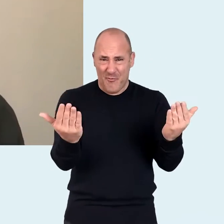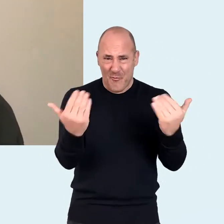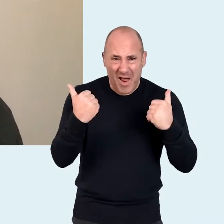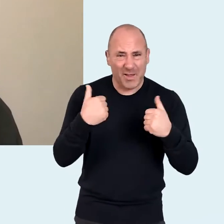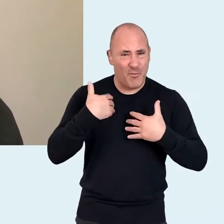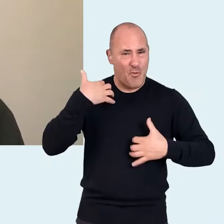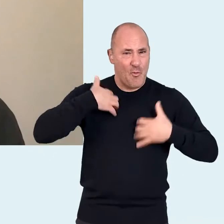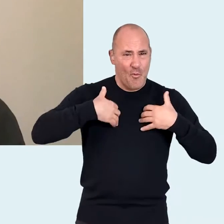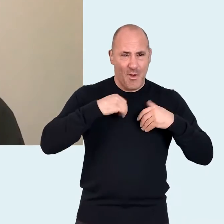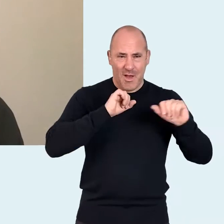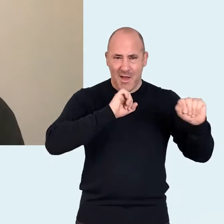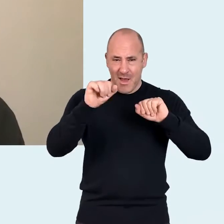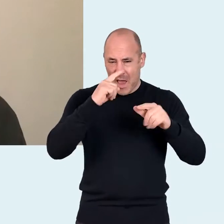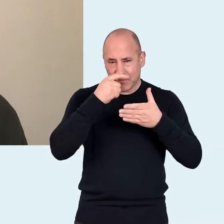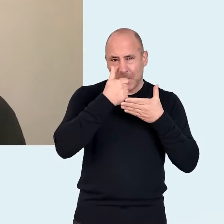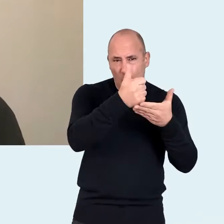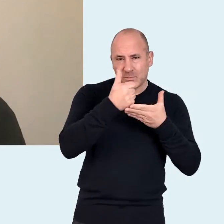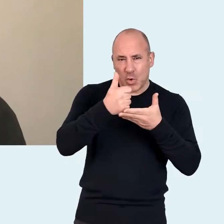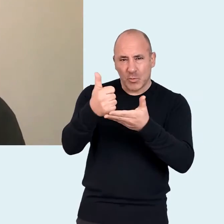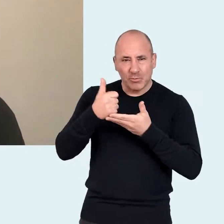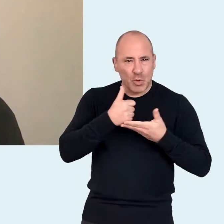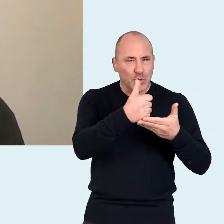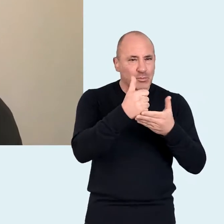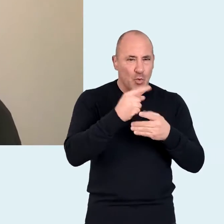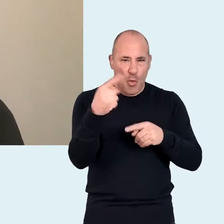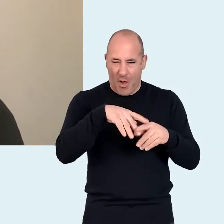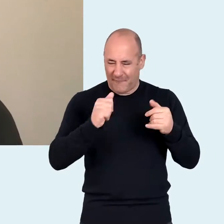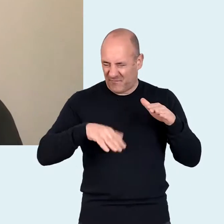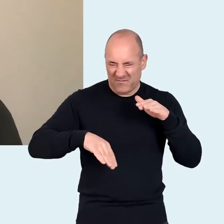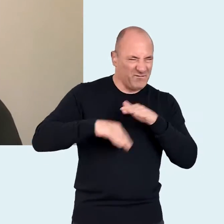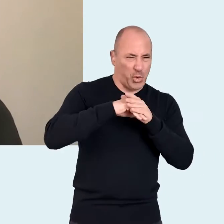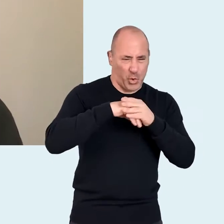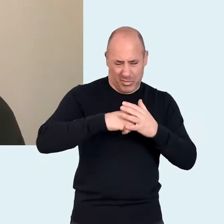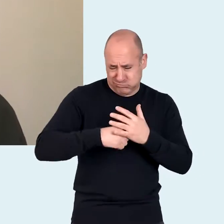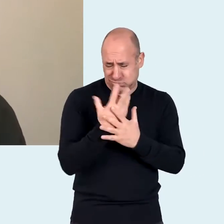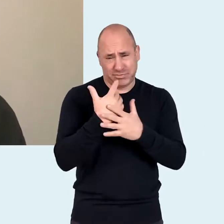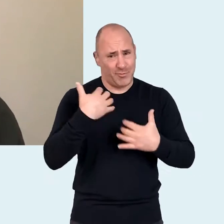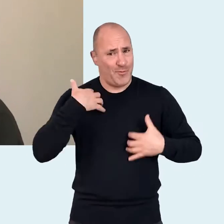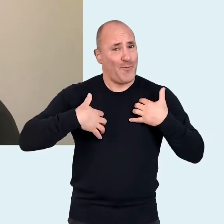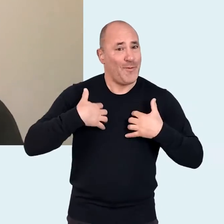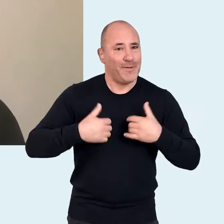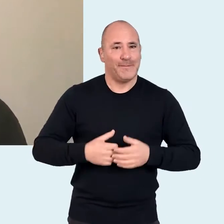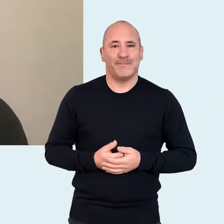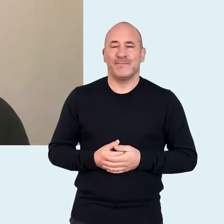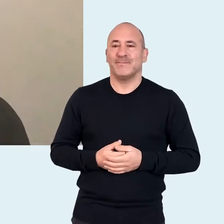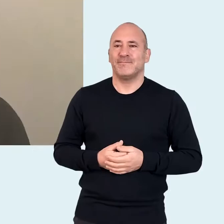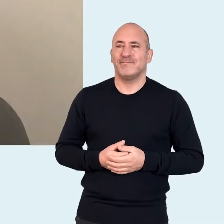so excited to find out how we can best support each and every one of you to reach your fullest potential."